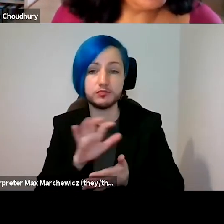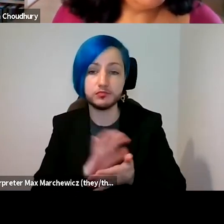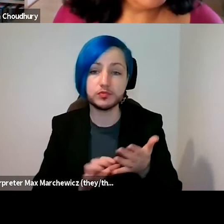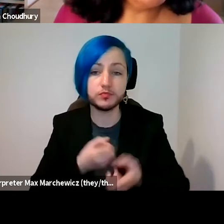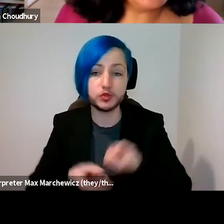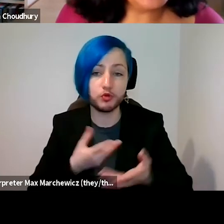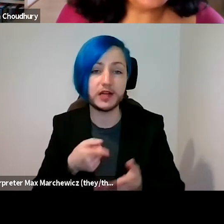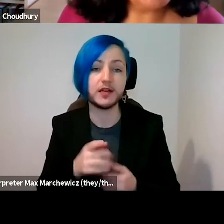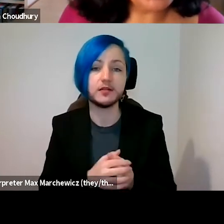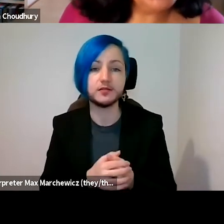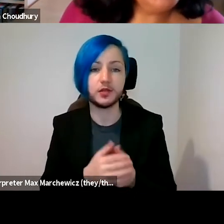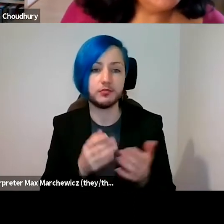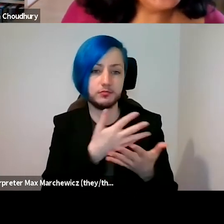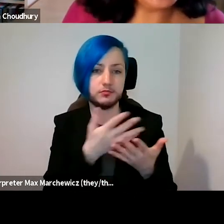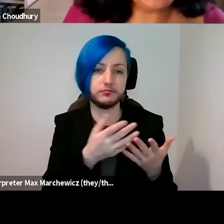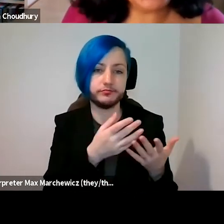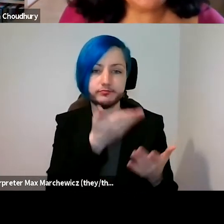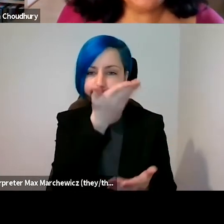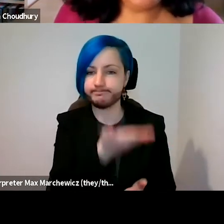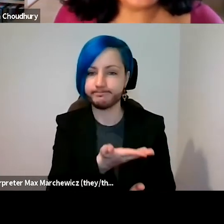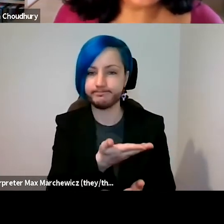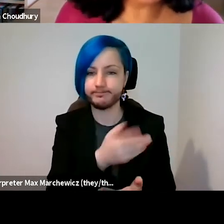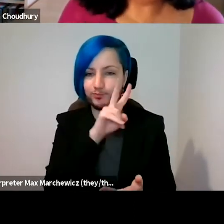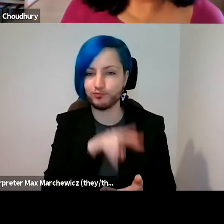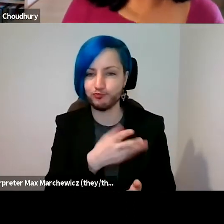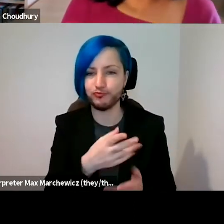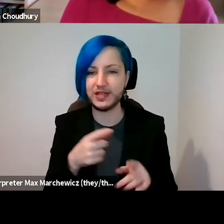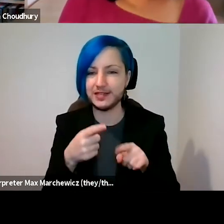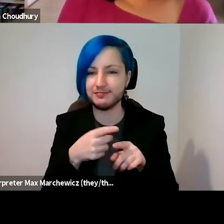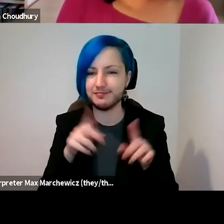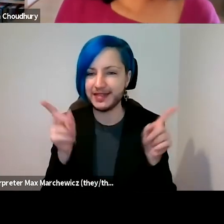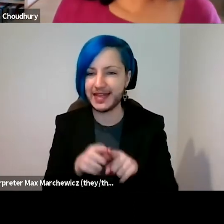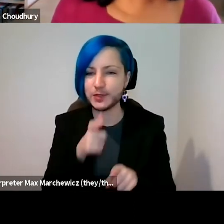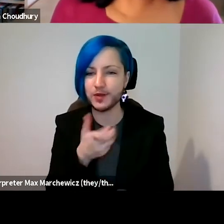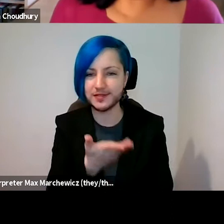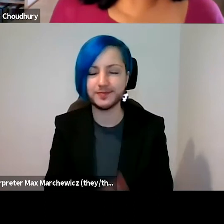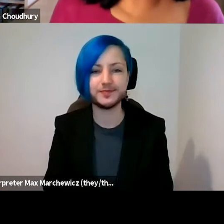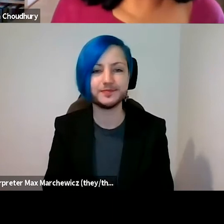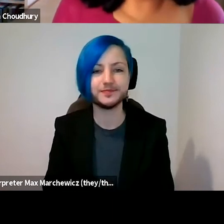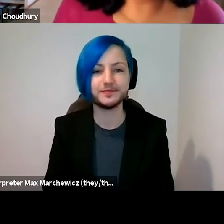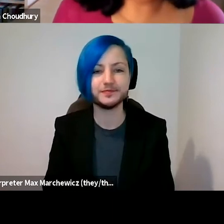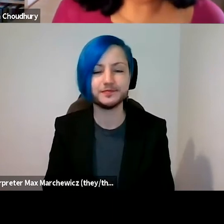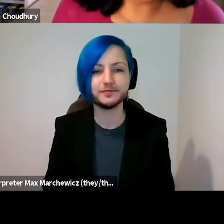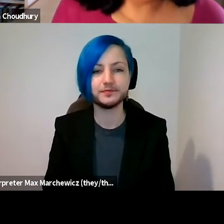quite a few, Angrezie, sipahi, sirdar, musnud, common to me, perhaps not to most of you there.